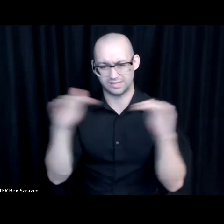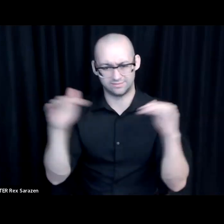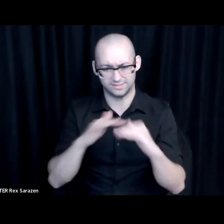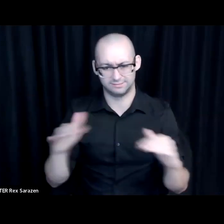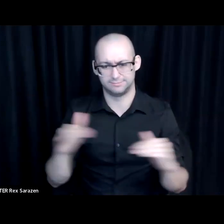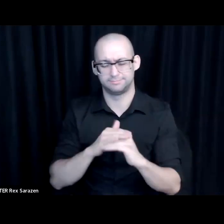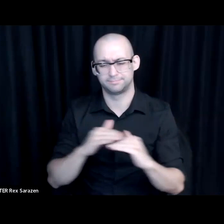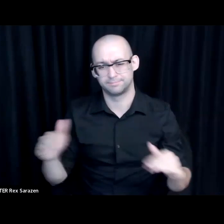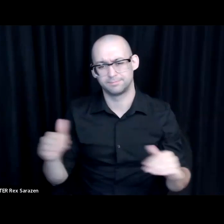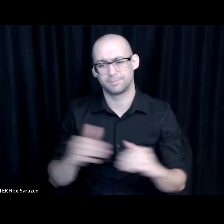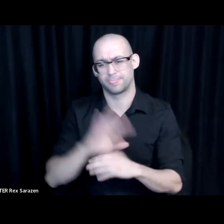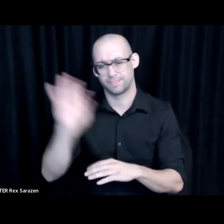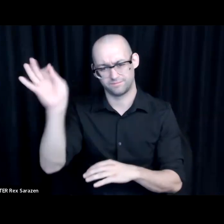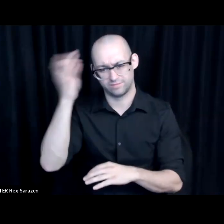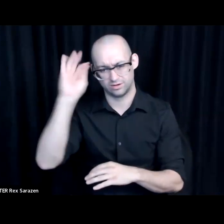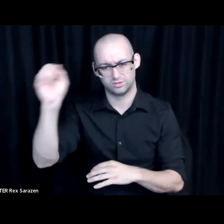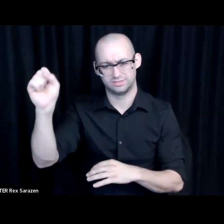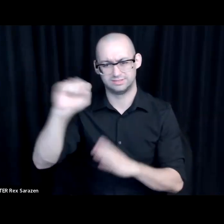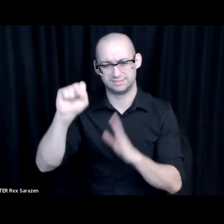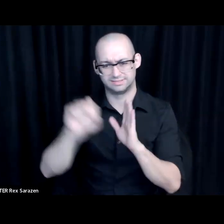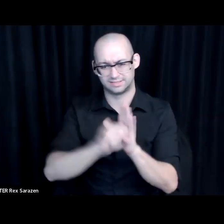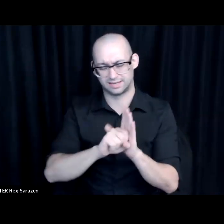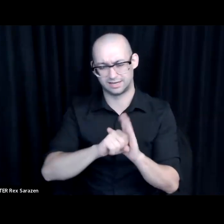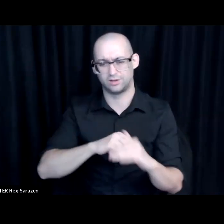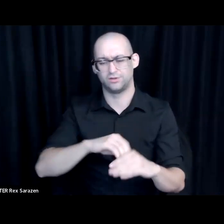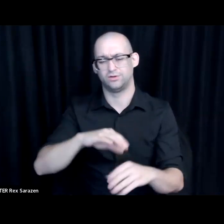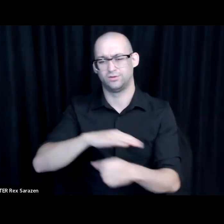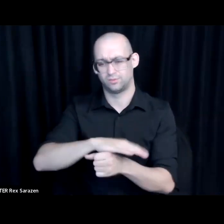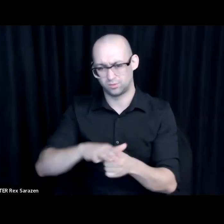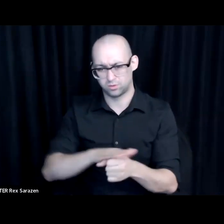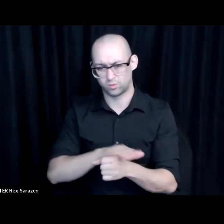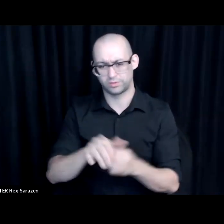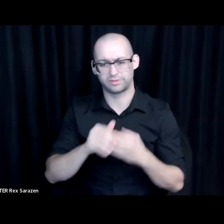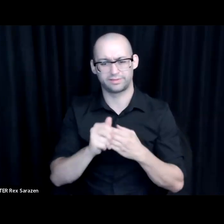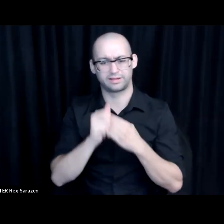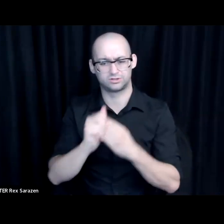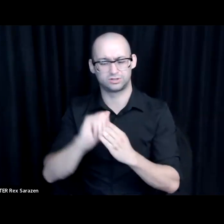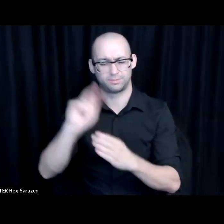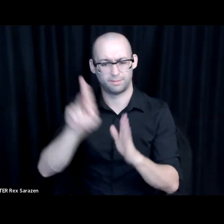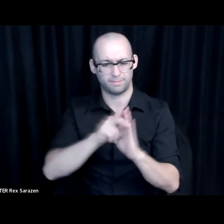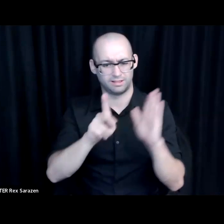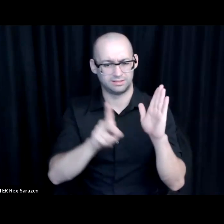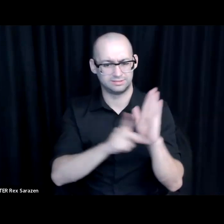the federal, state, local leadership, policy, and funding to promote connectivity that